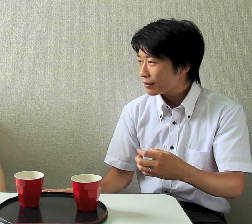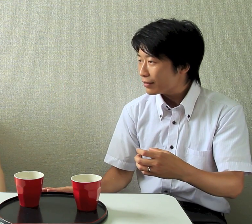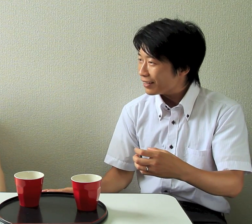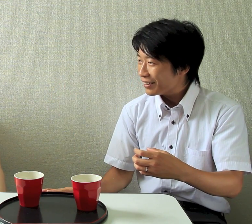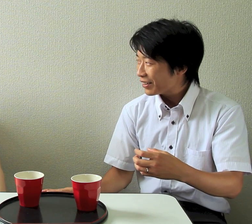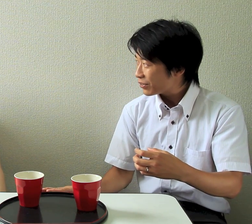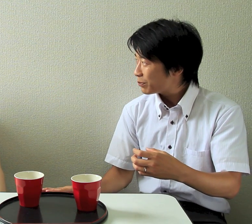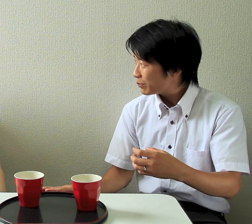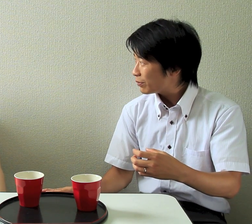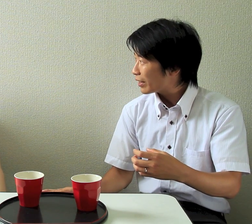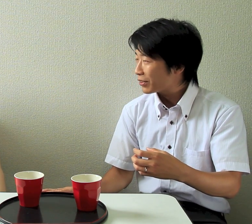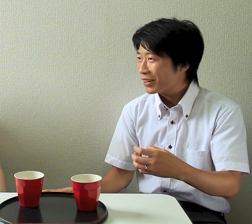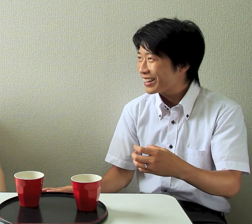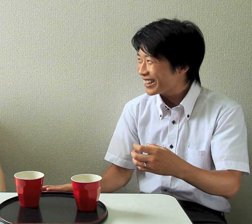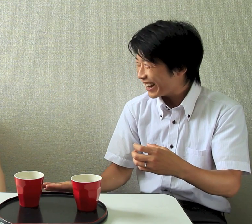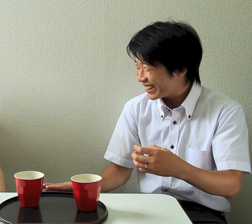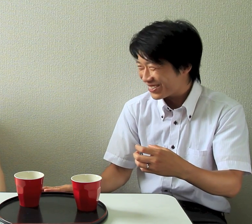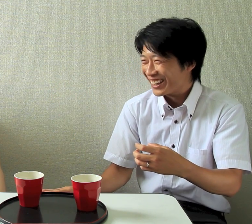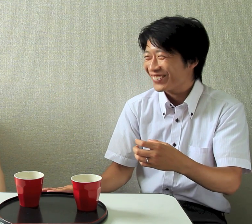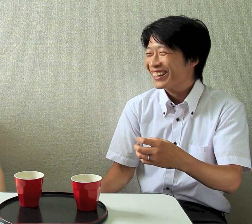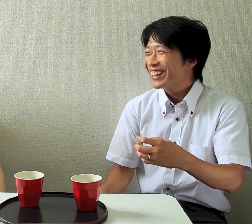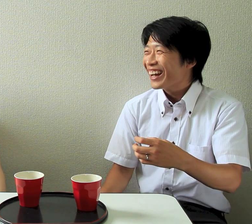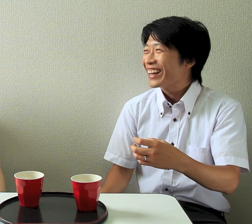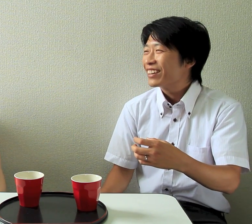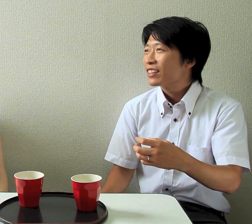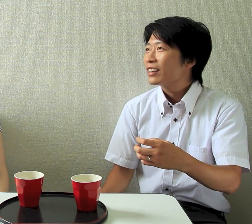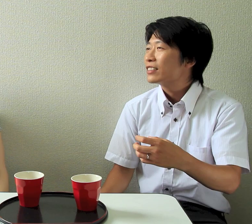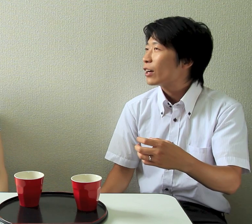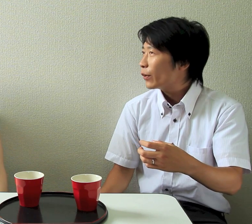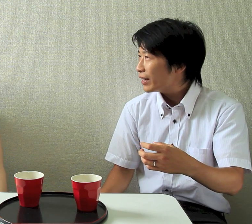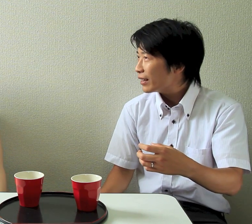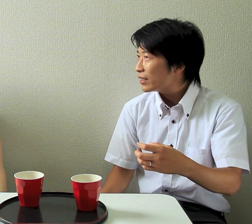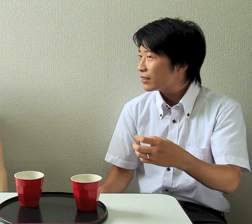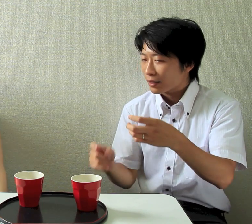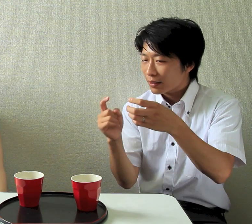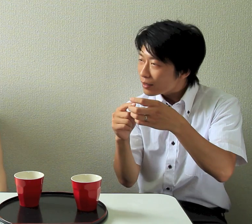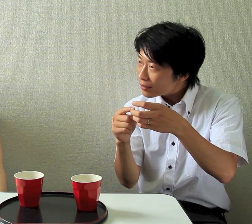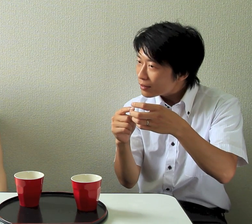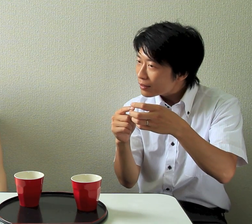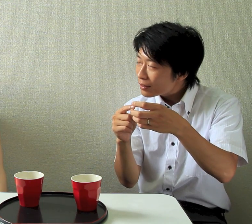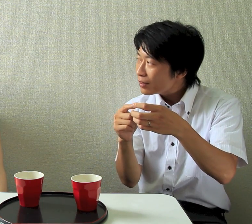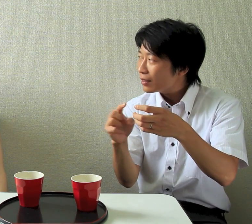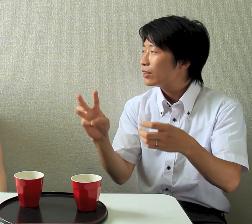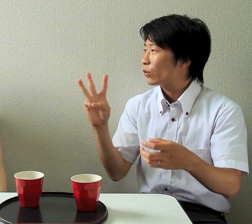But she said, "Wait". I felt like a dog. I waited.